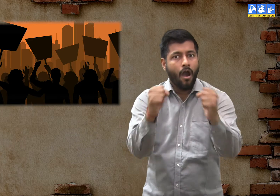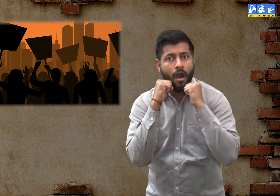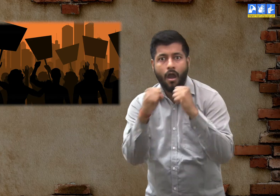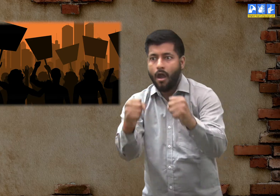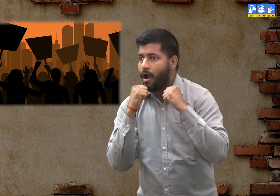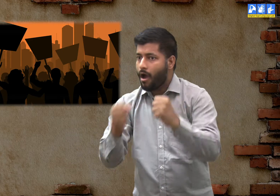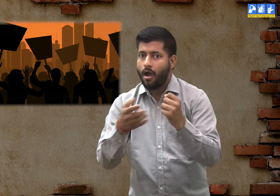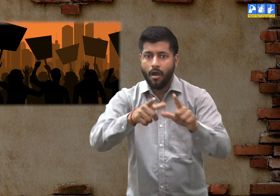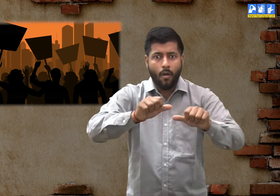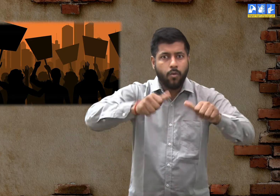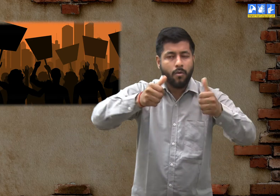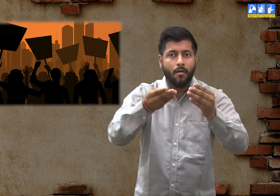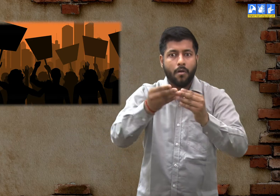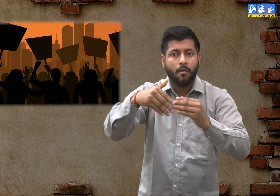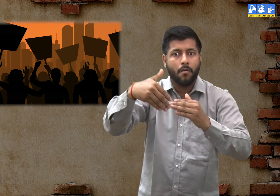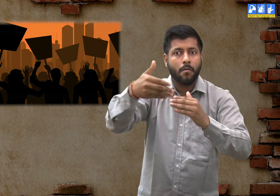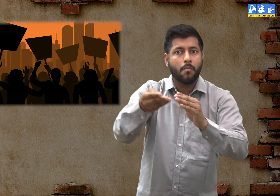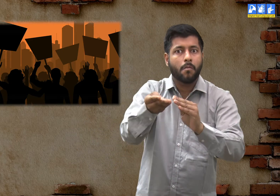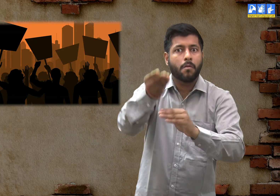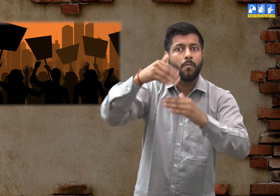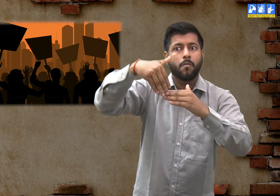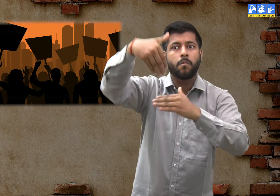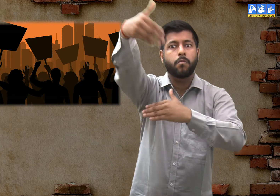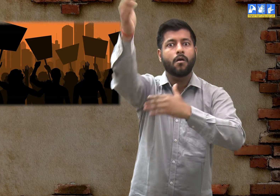British and continuous retaliation by the British Raj.